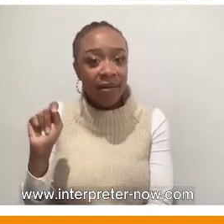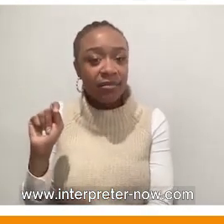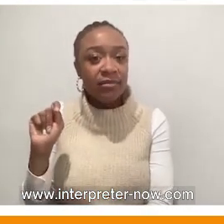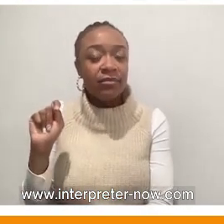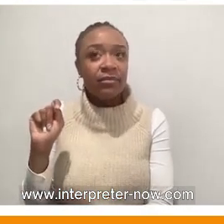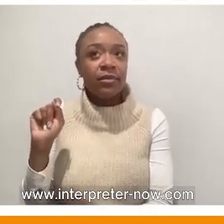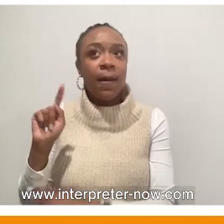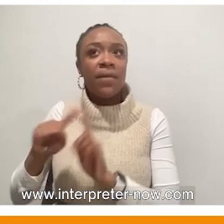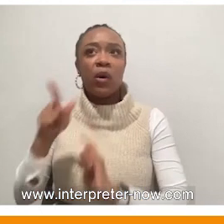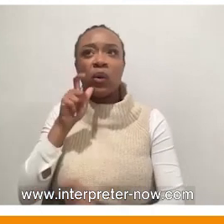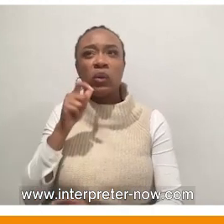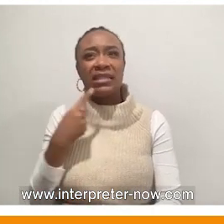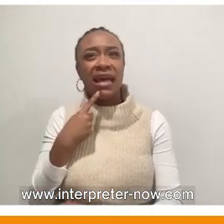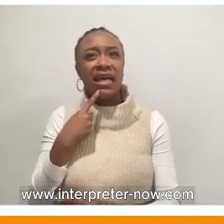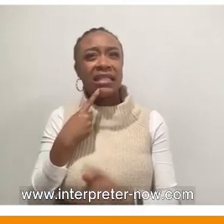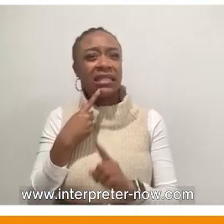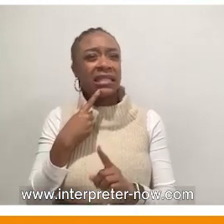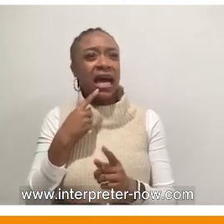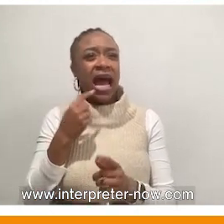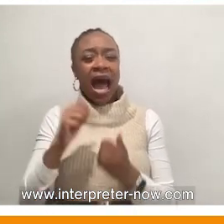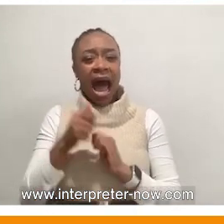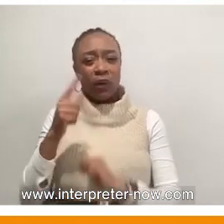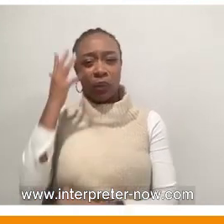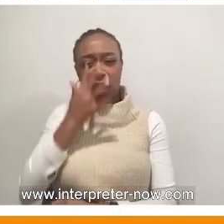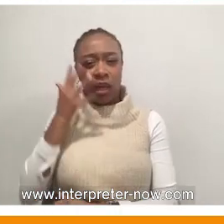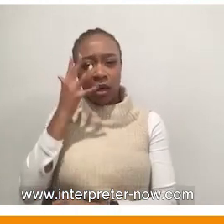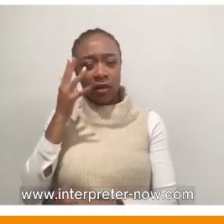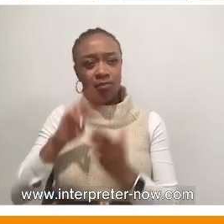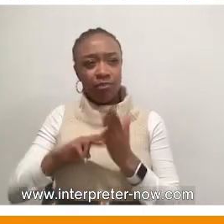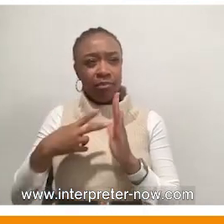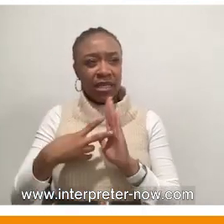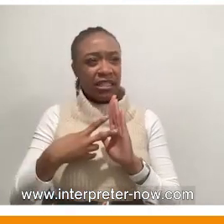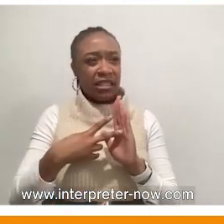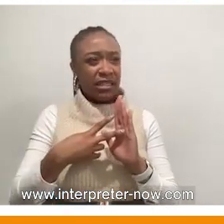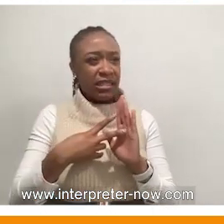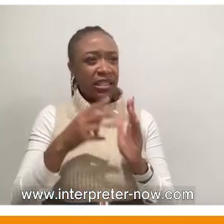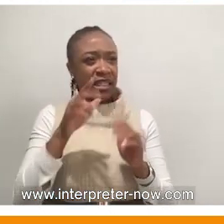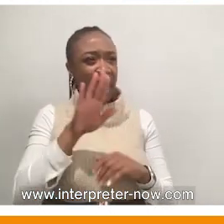But who says that how you look has anything to do with how well you make a latte? If anything, the machine does most of the work.